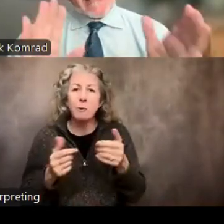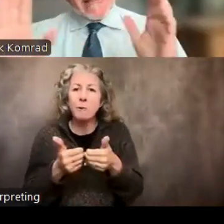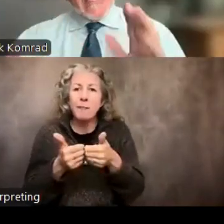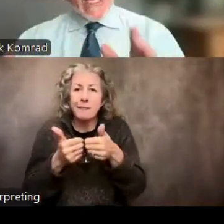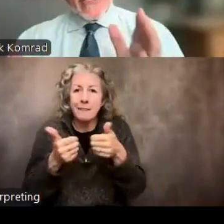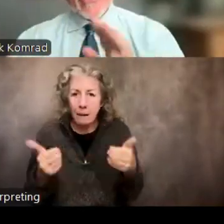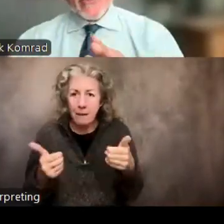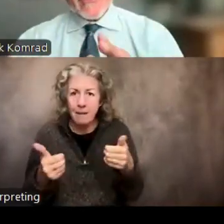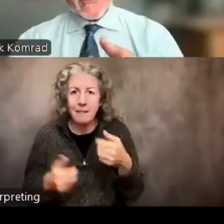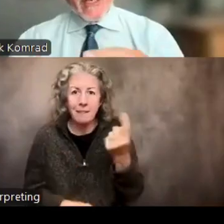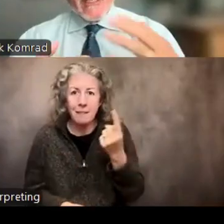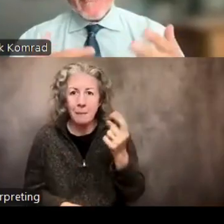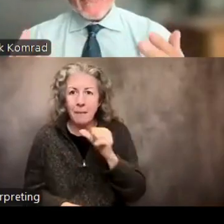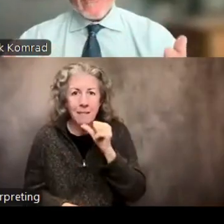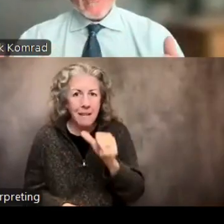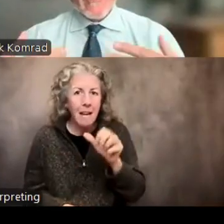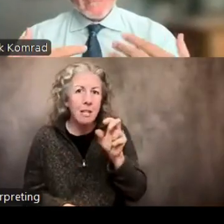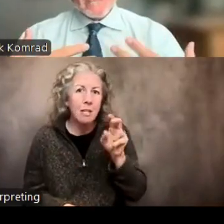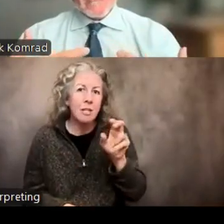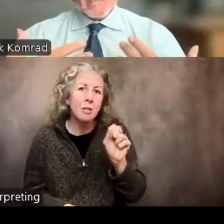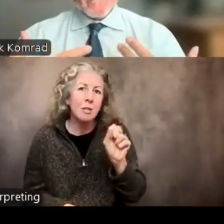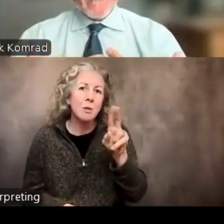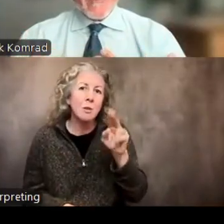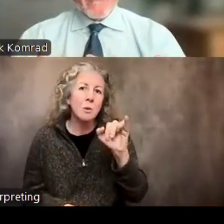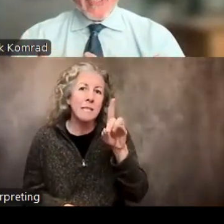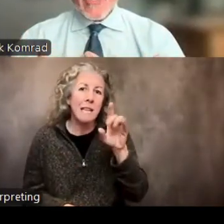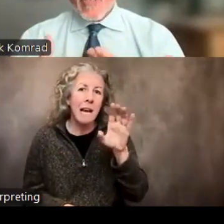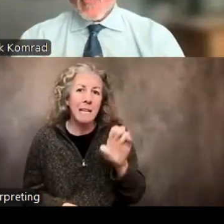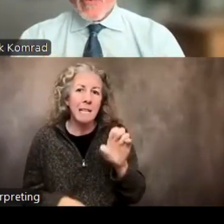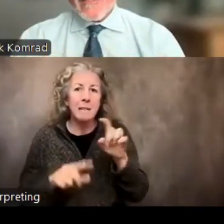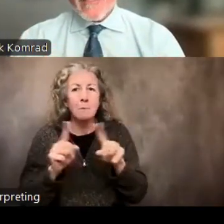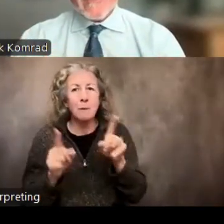not suicide, even though it very much, according to this